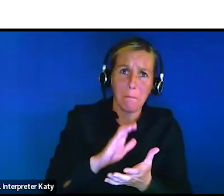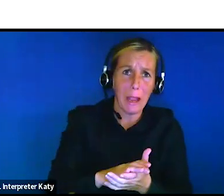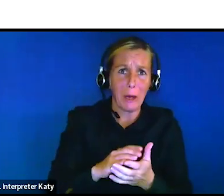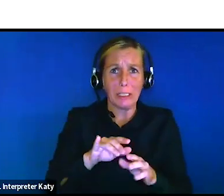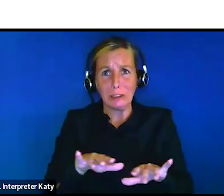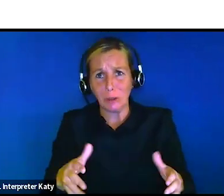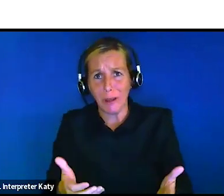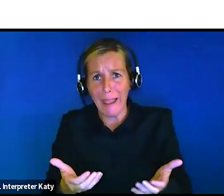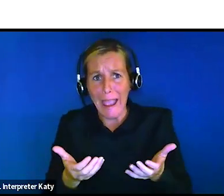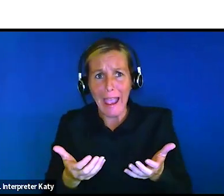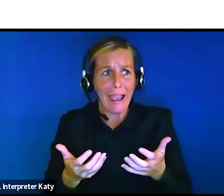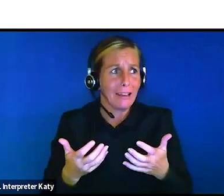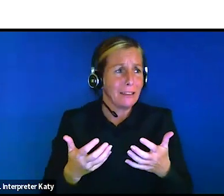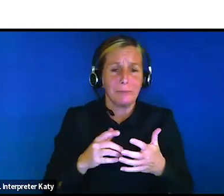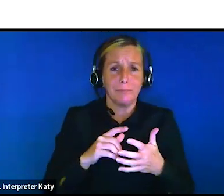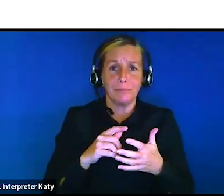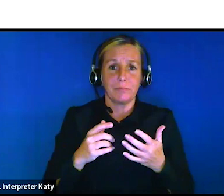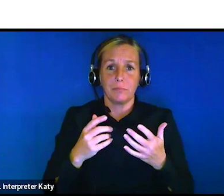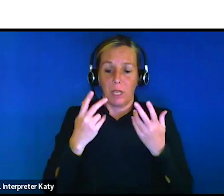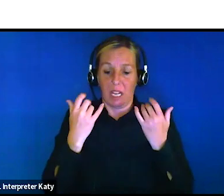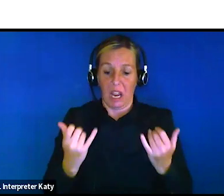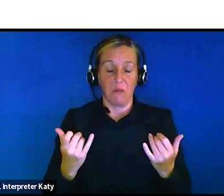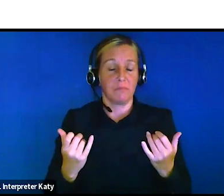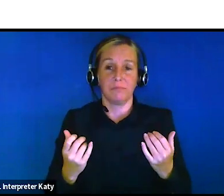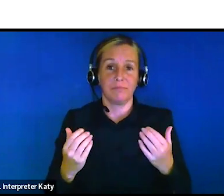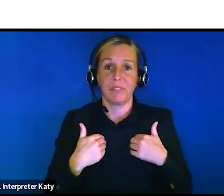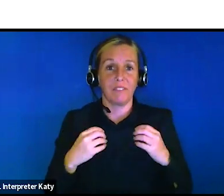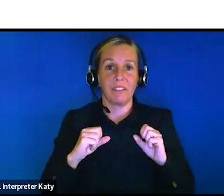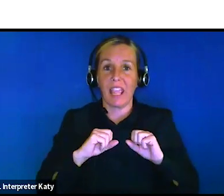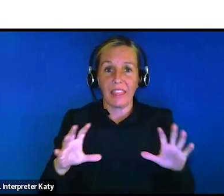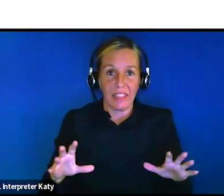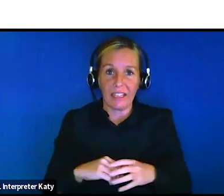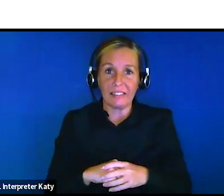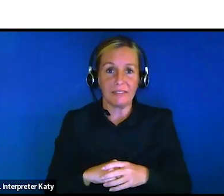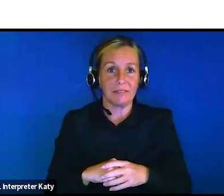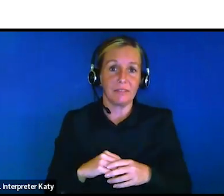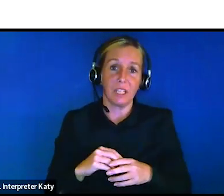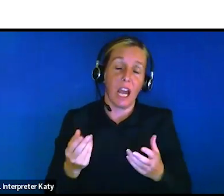lost my self-esteem, had been rejected by my friends and family,